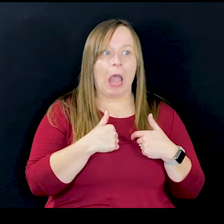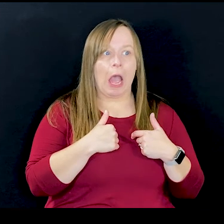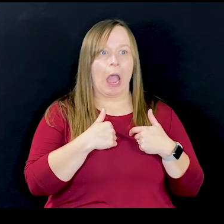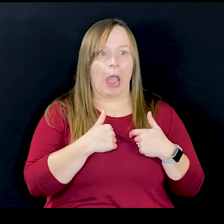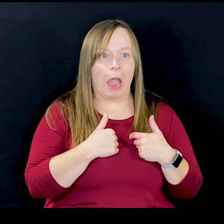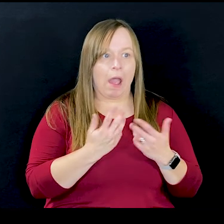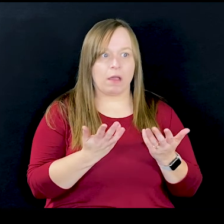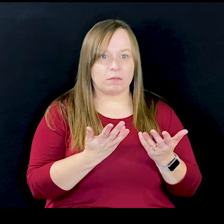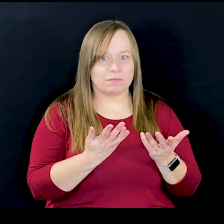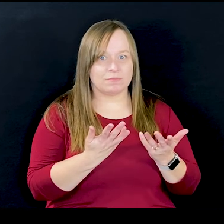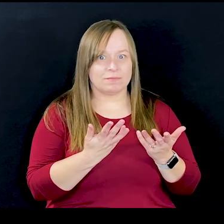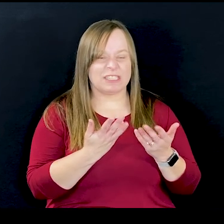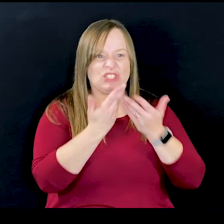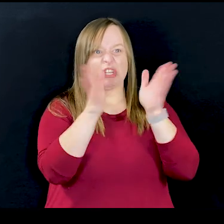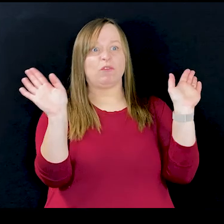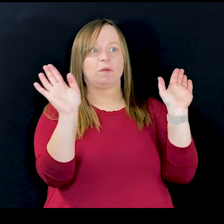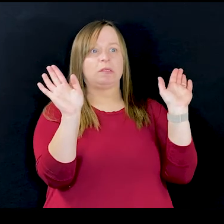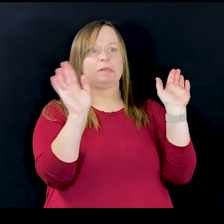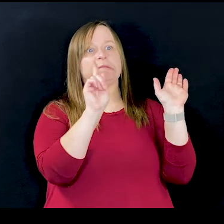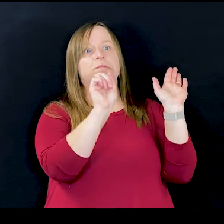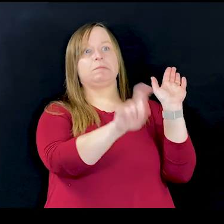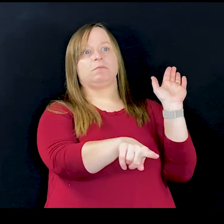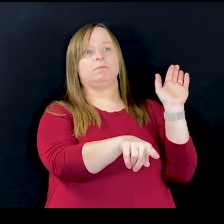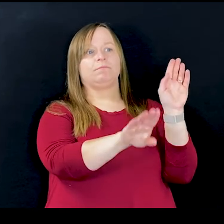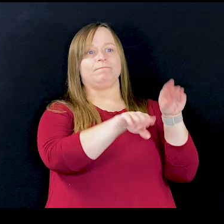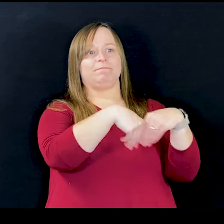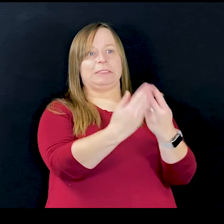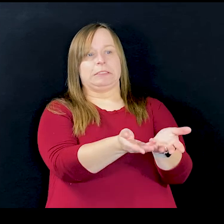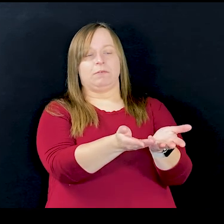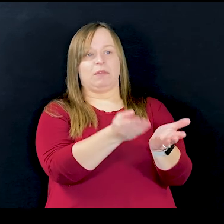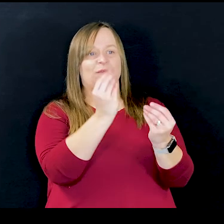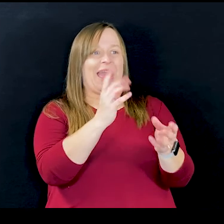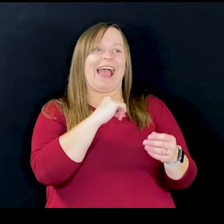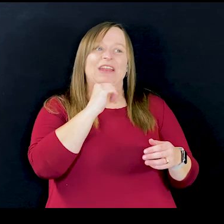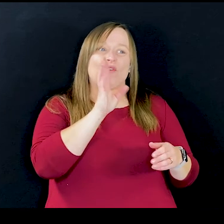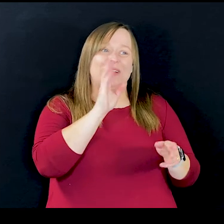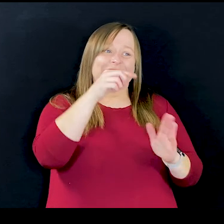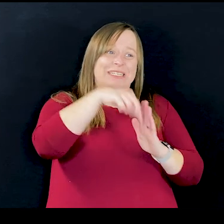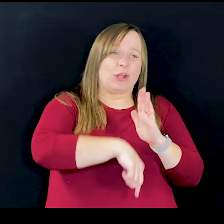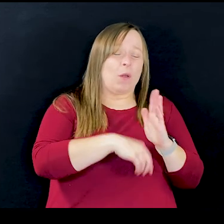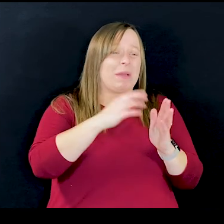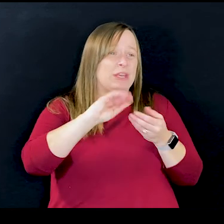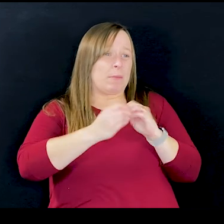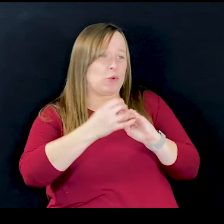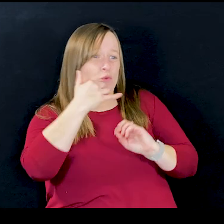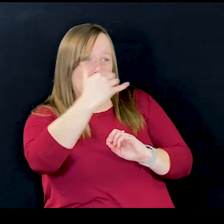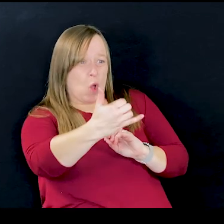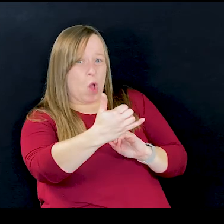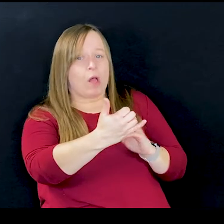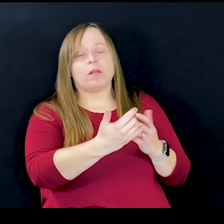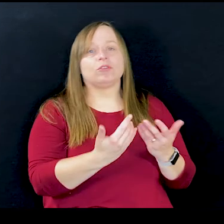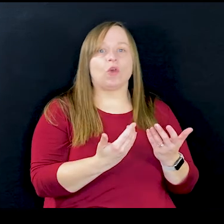and I just have to kind of generalize and then tell them, well, I don't really know, but here's a number you can call.